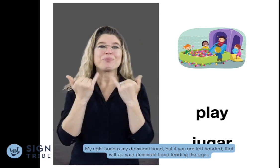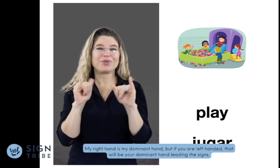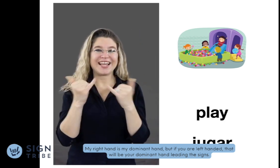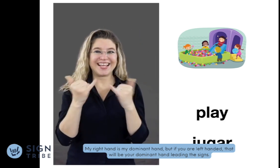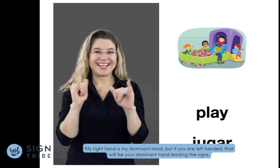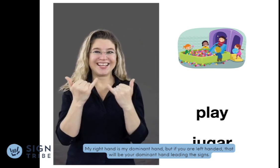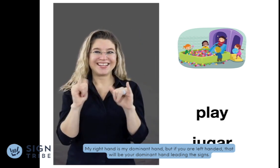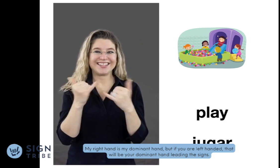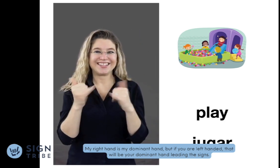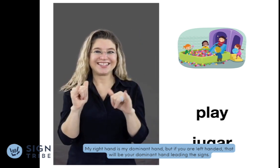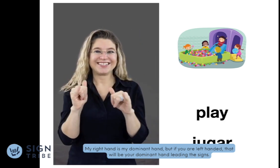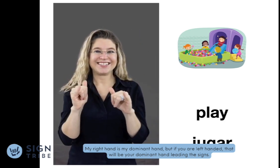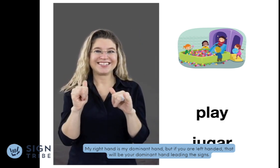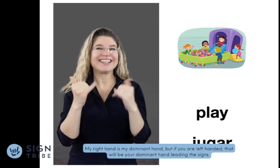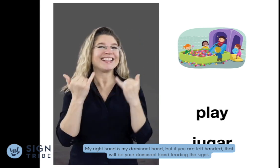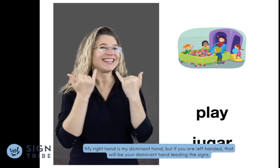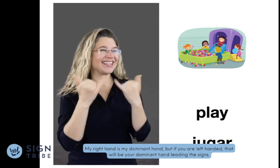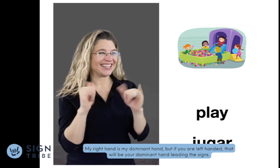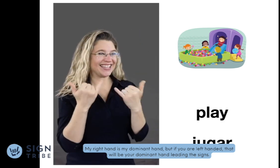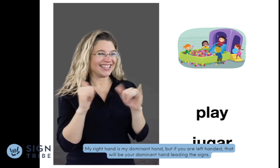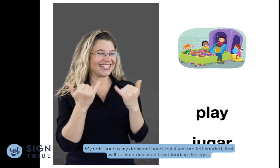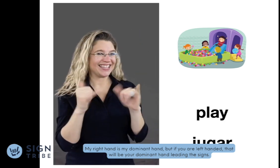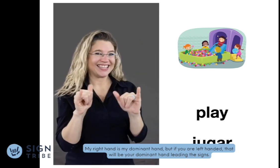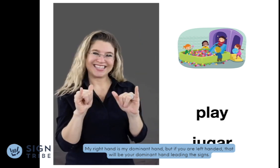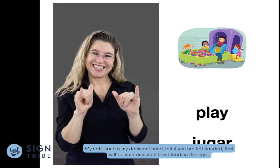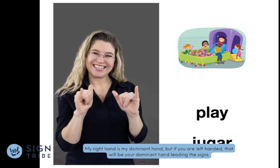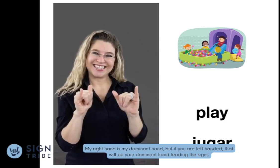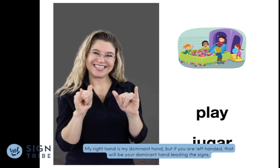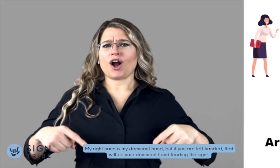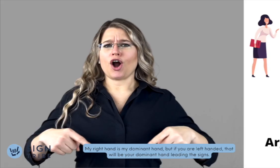Play.